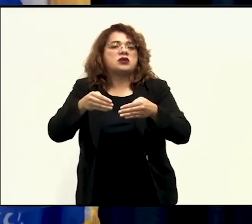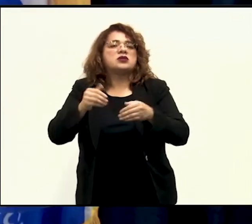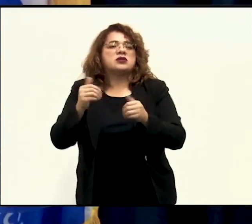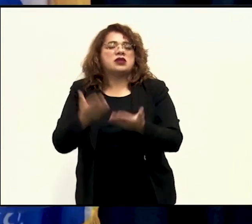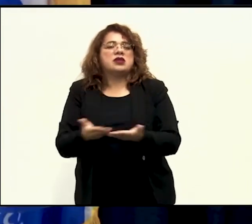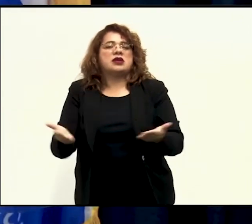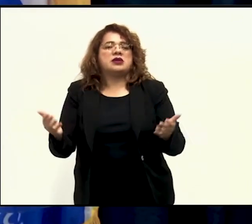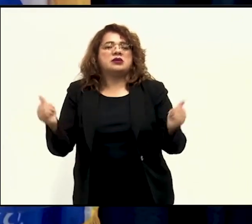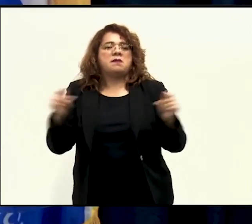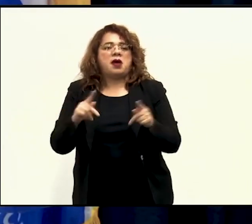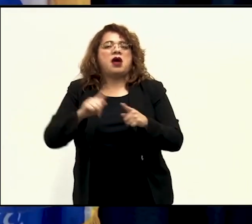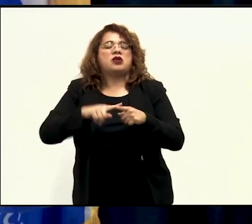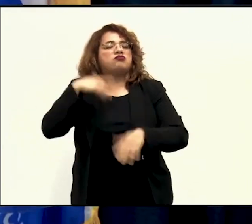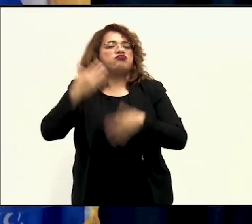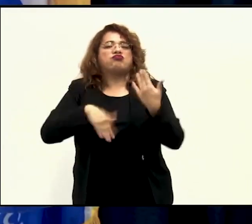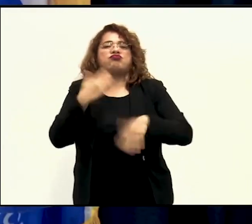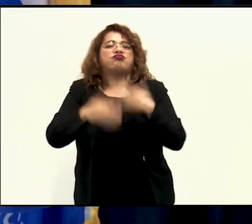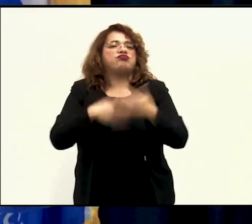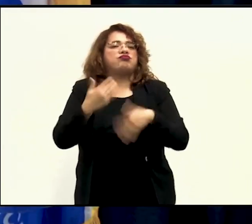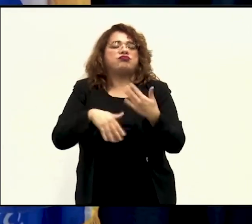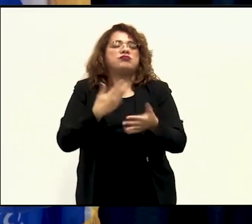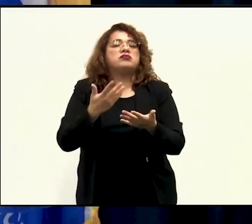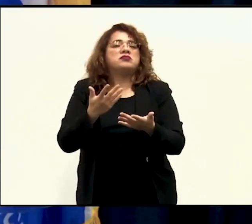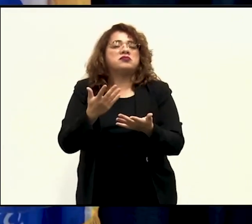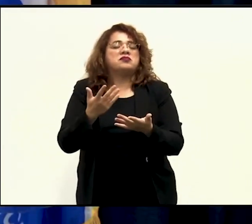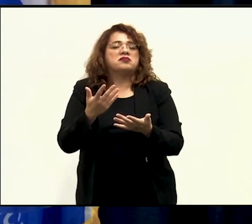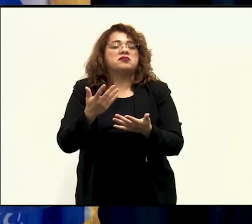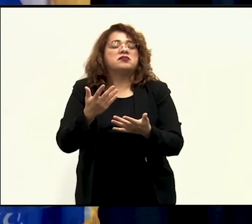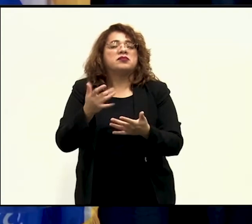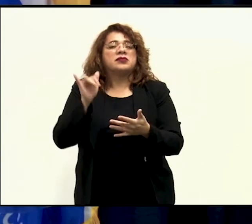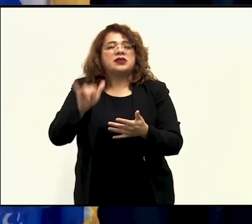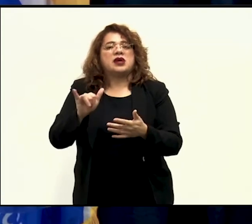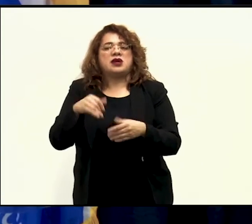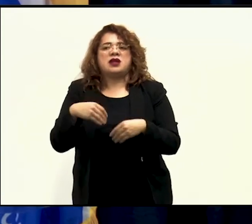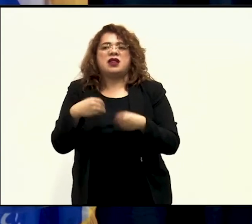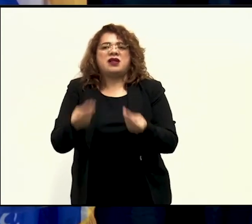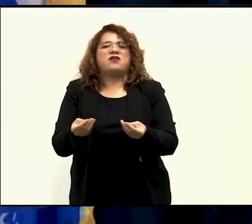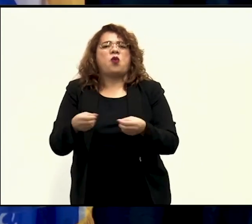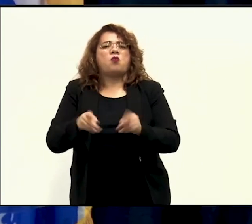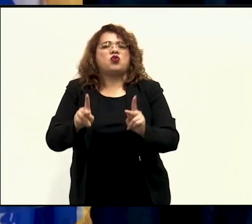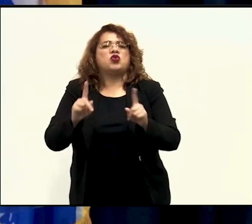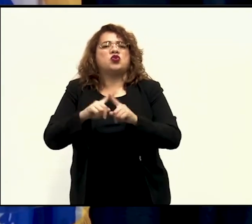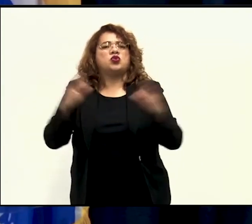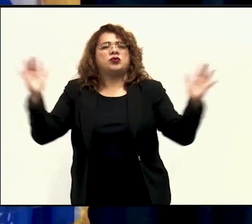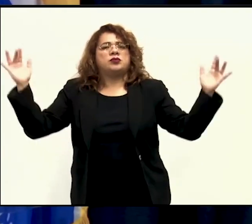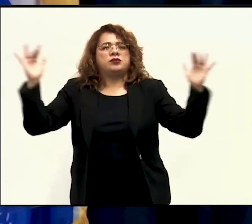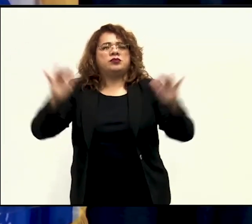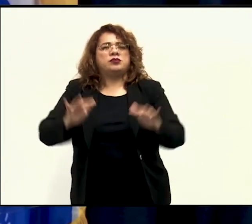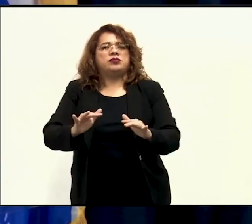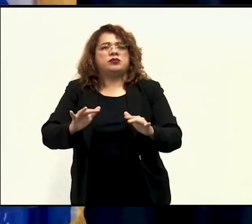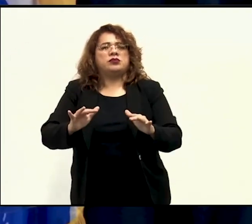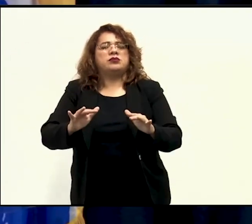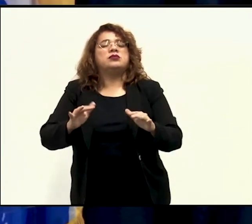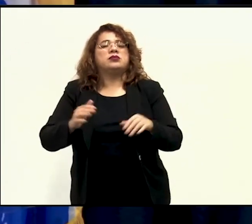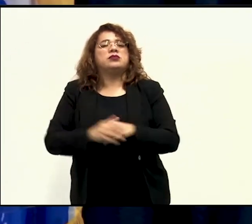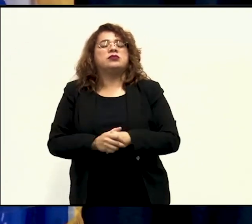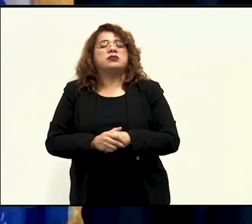so that would allow people to be in that space, more easily allow people gatherings and other,